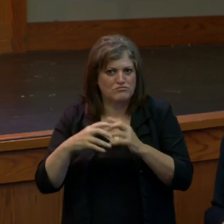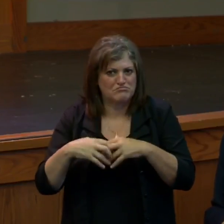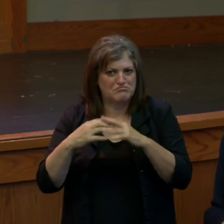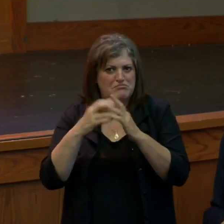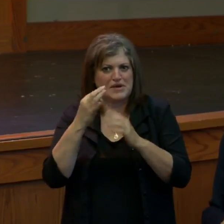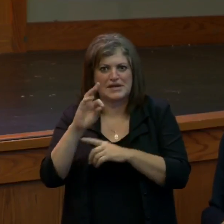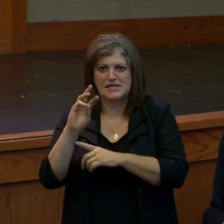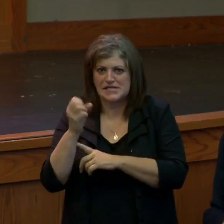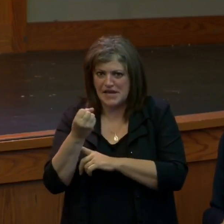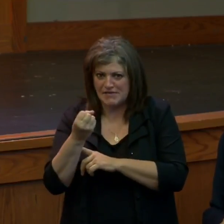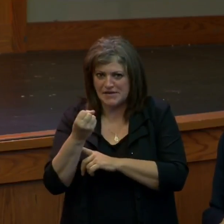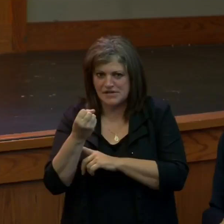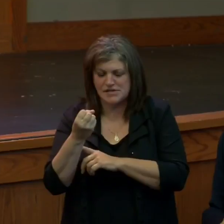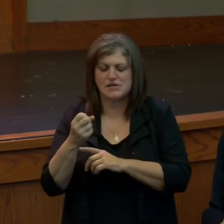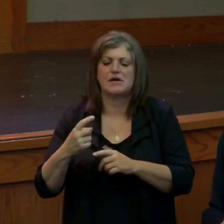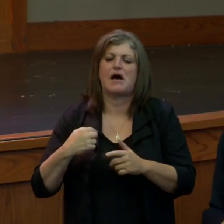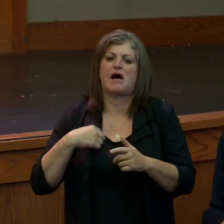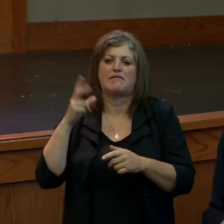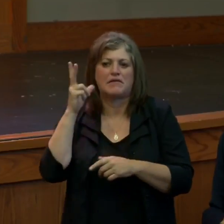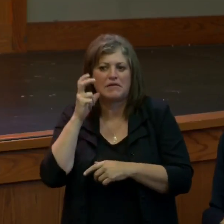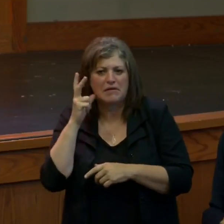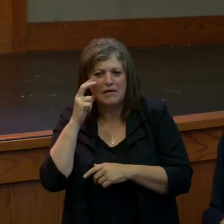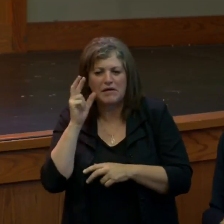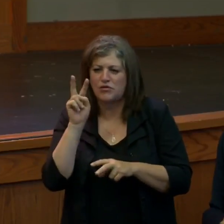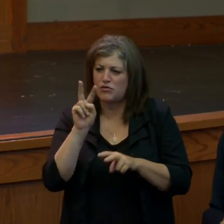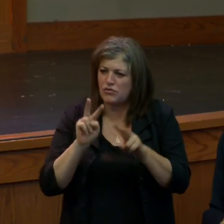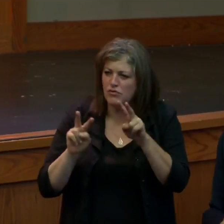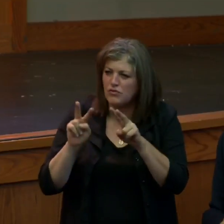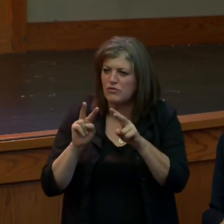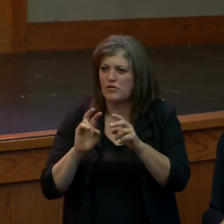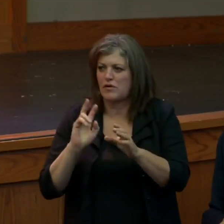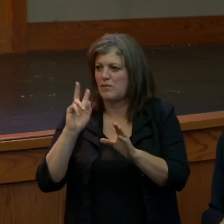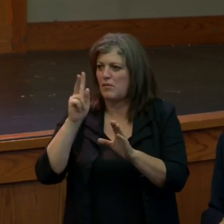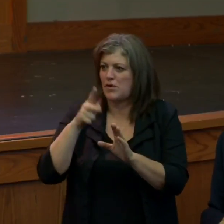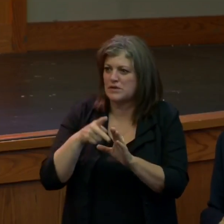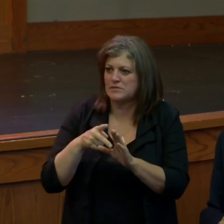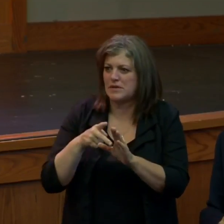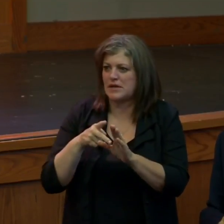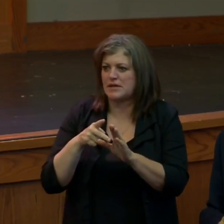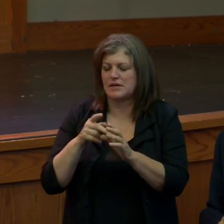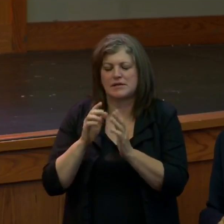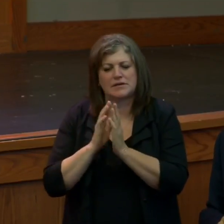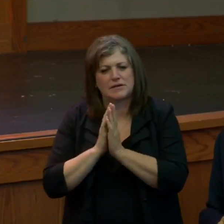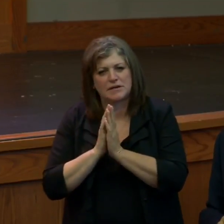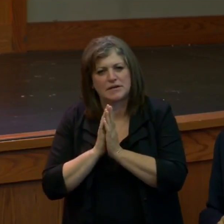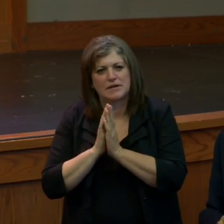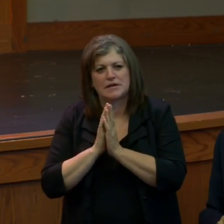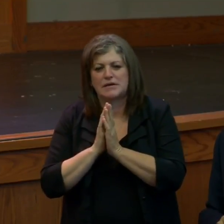I LISTENED TO AND OBSERVED AND PARTICIPATED IN THE STATEHOOD